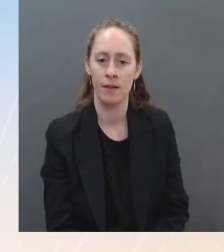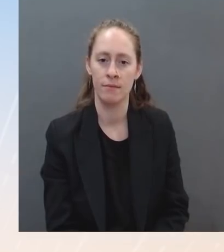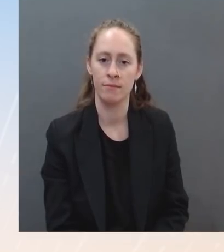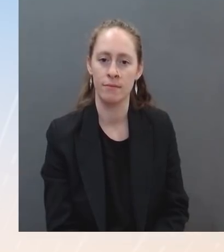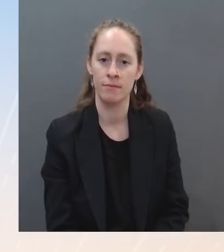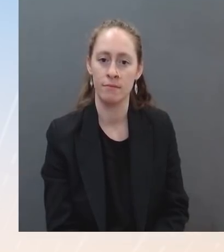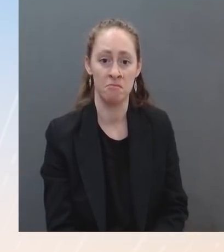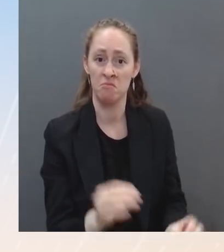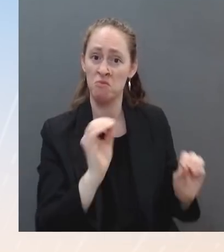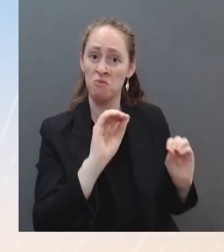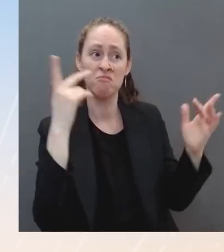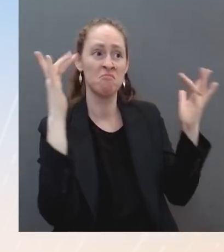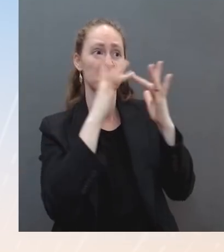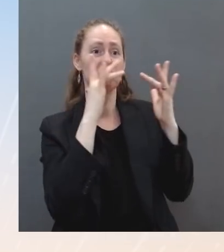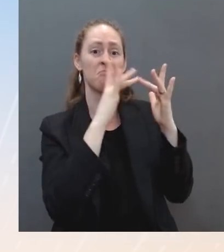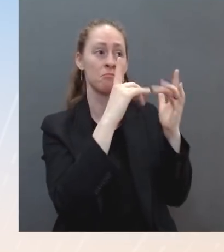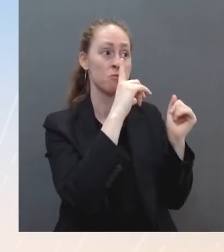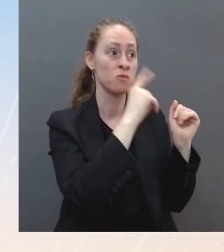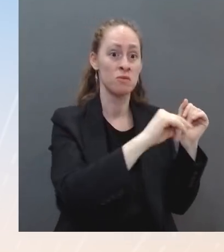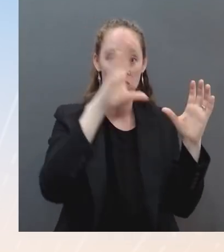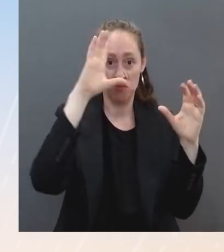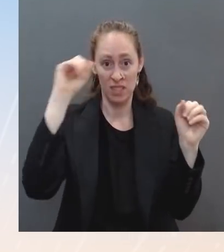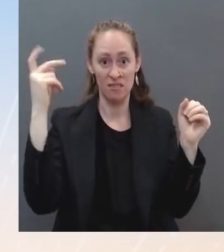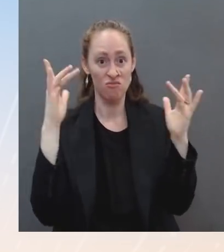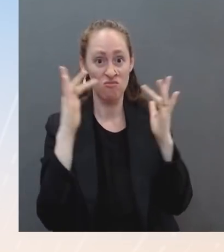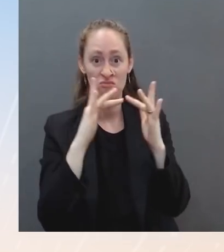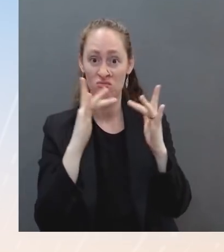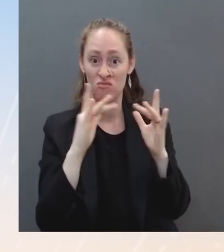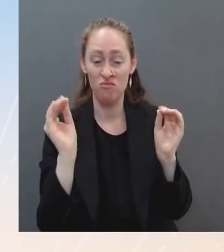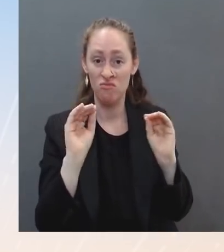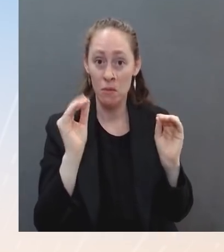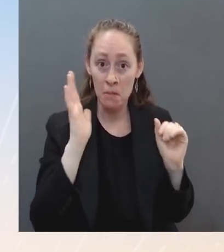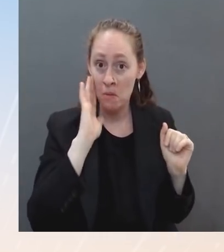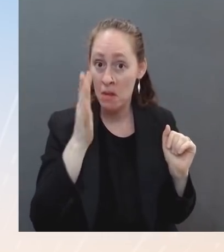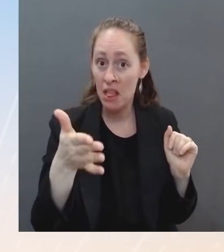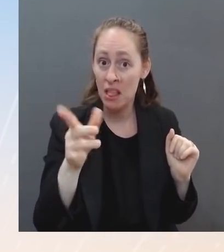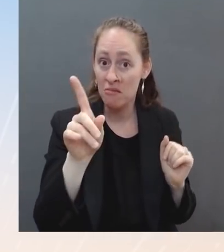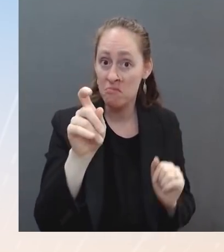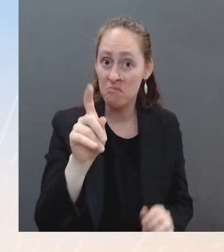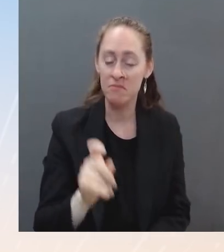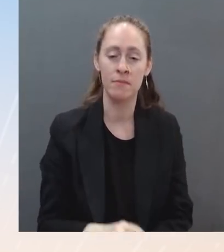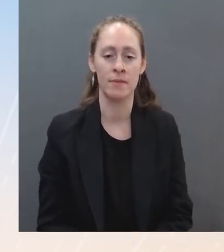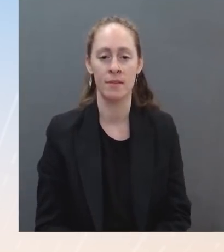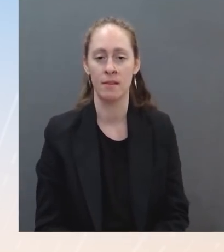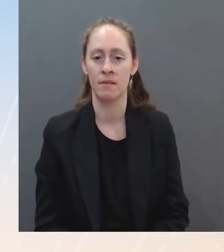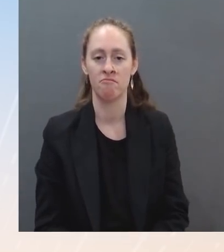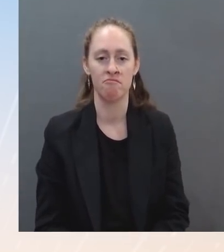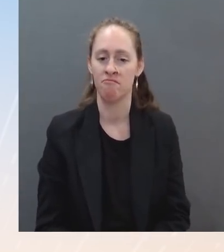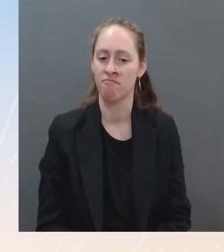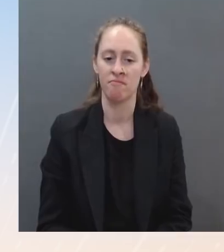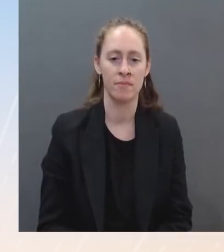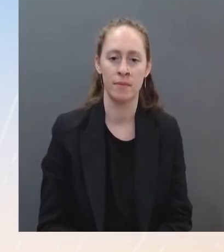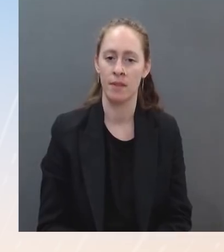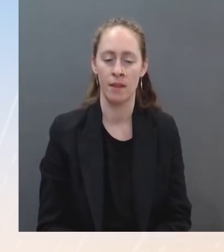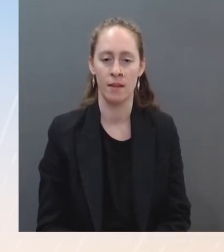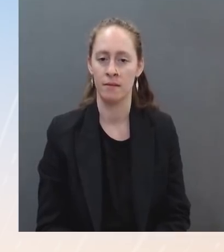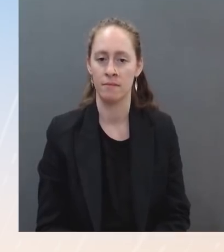We've been very clear that any reengagement of diplomacy at that level would require significant demonstration